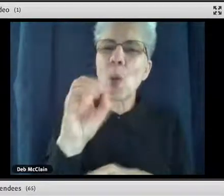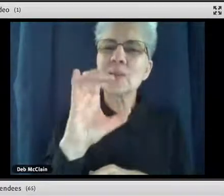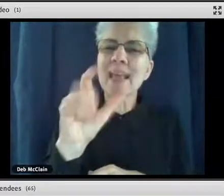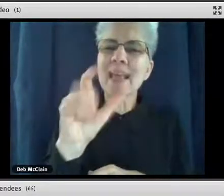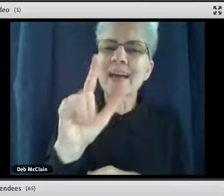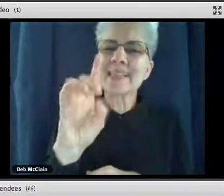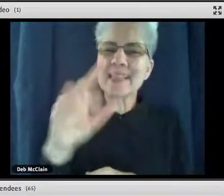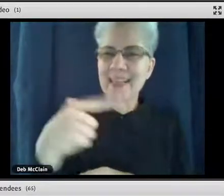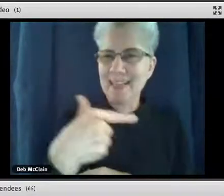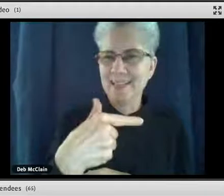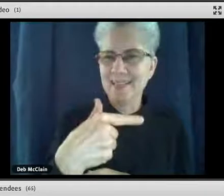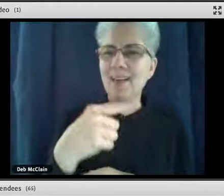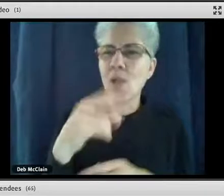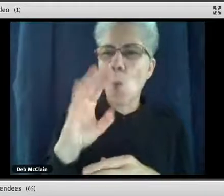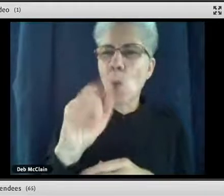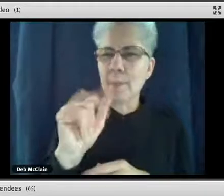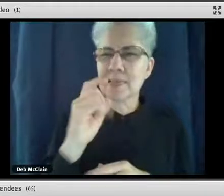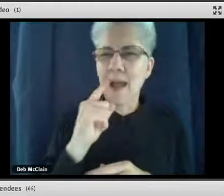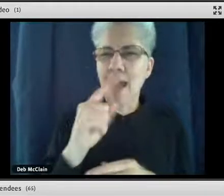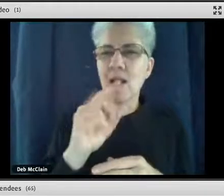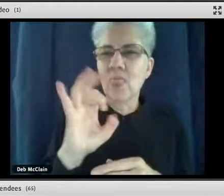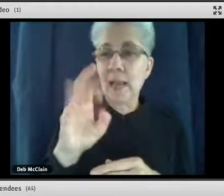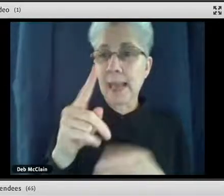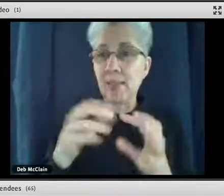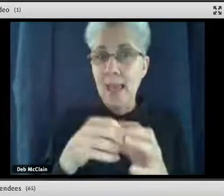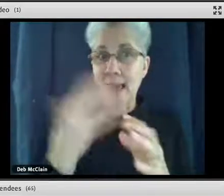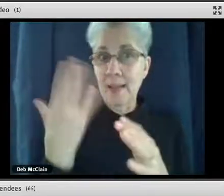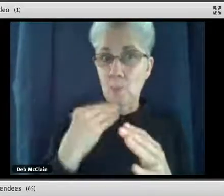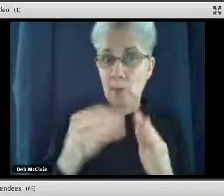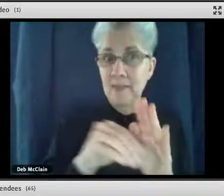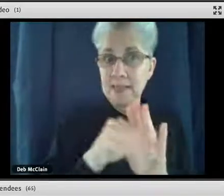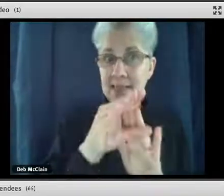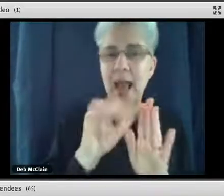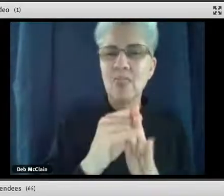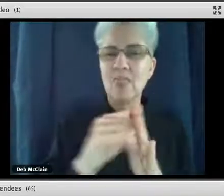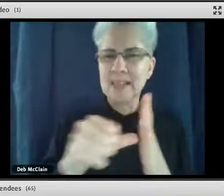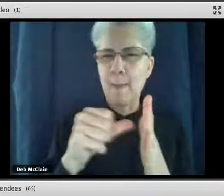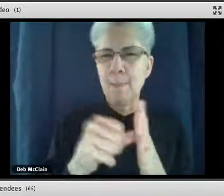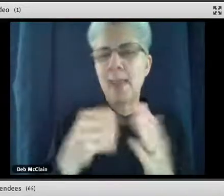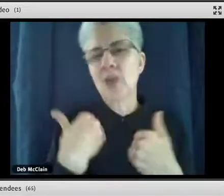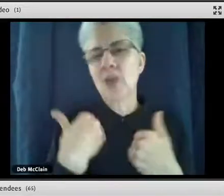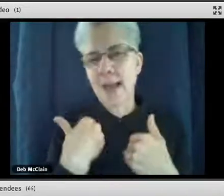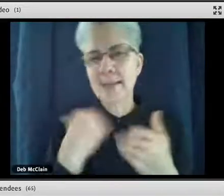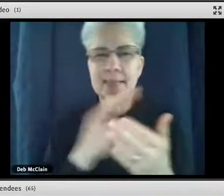is this is just the OCLC website, just the link that I had on the previous slide is this page.